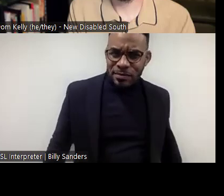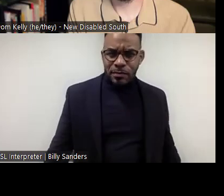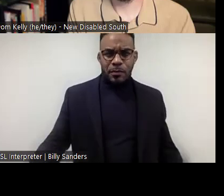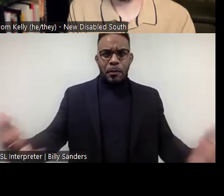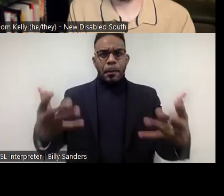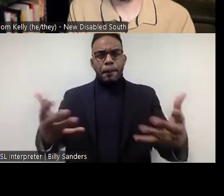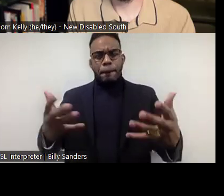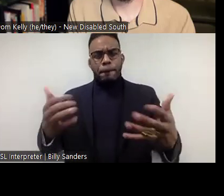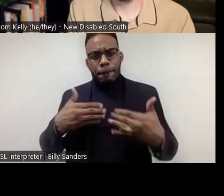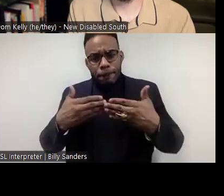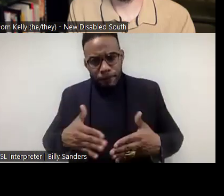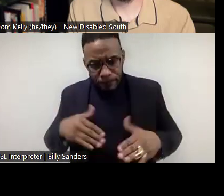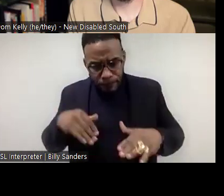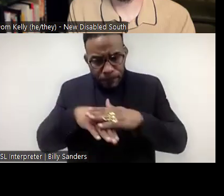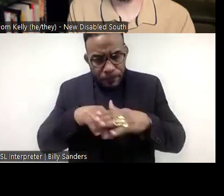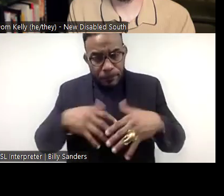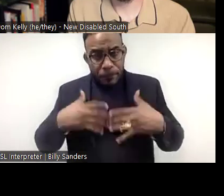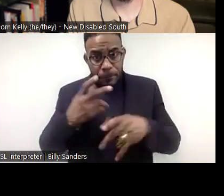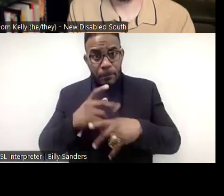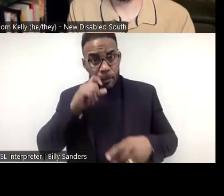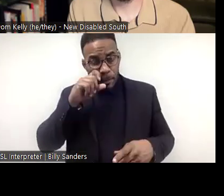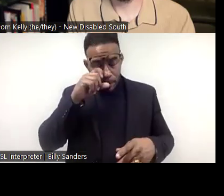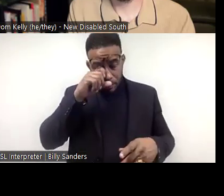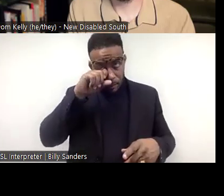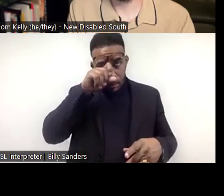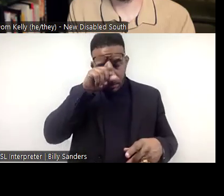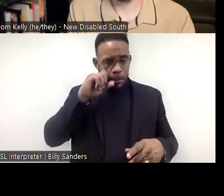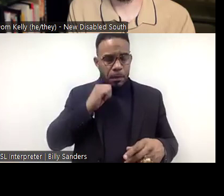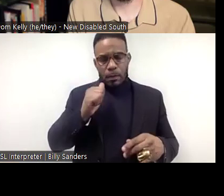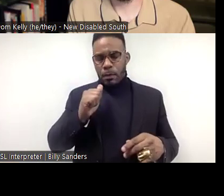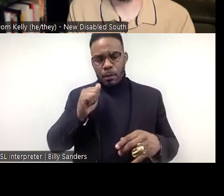assisted suicide is it's not voice, it's not healthcare. We